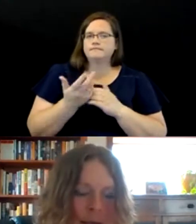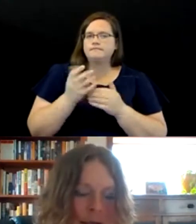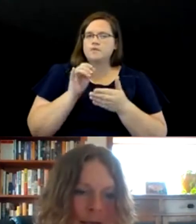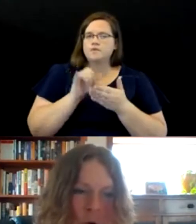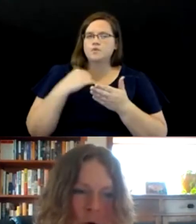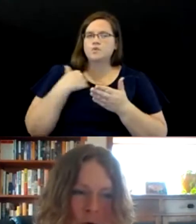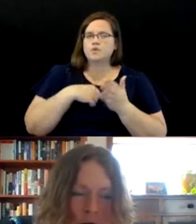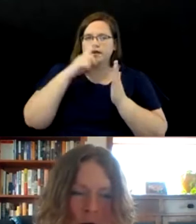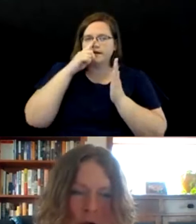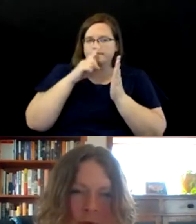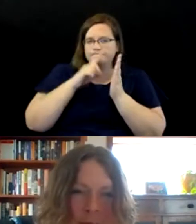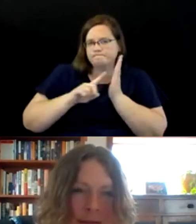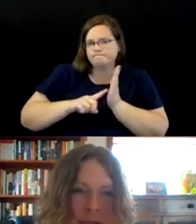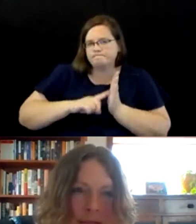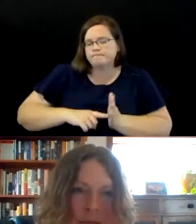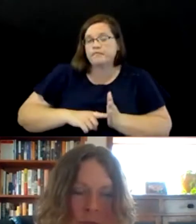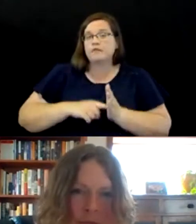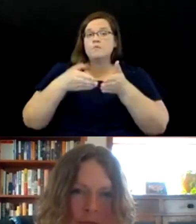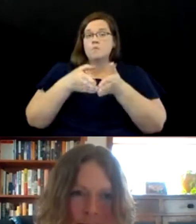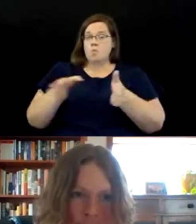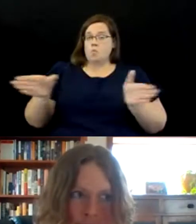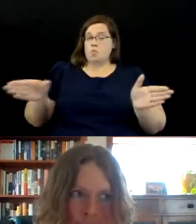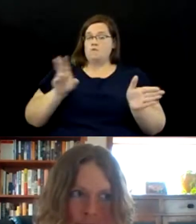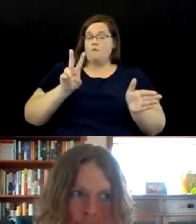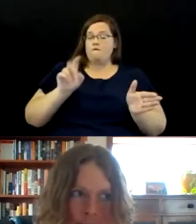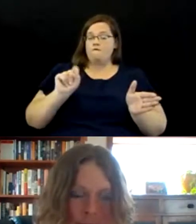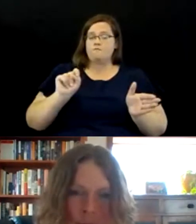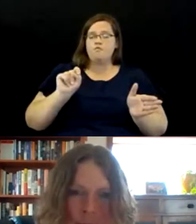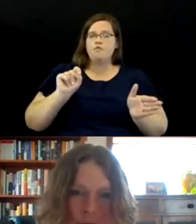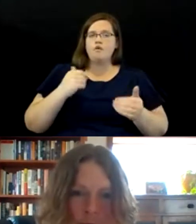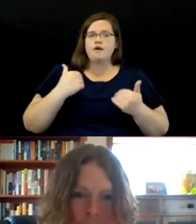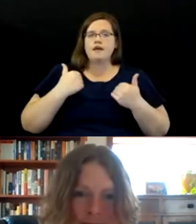I think overall, Vermont has one of the lower rates